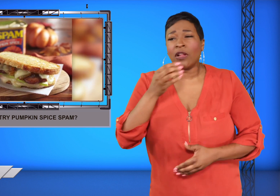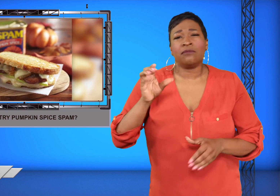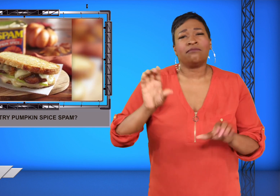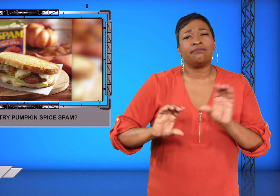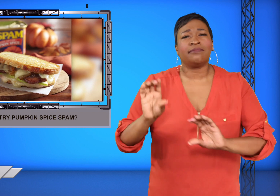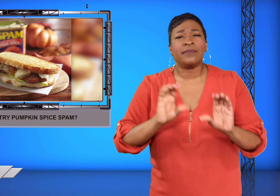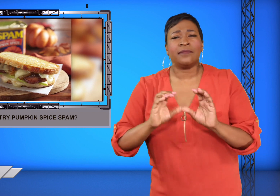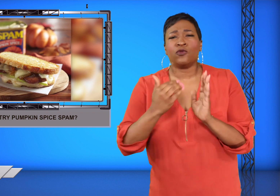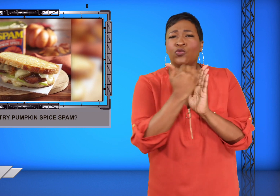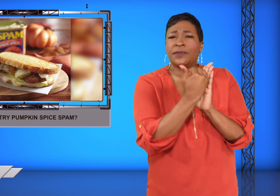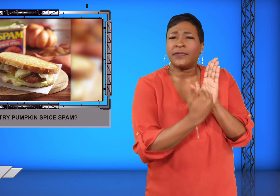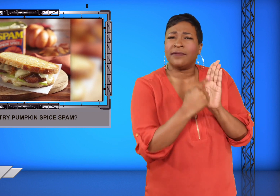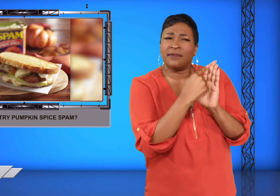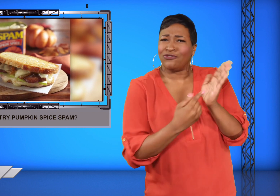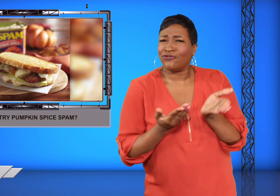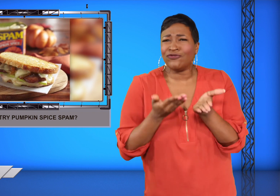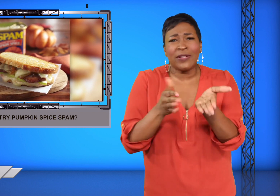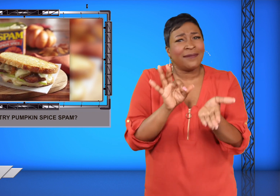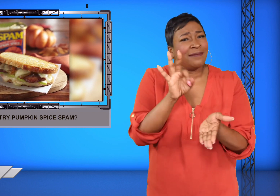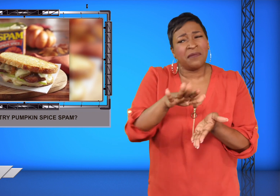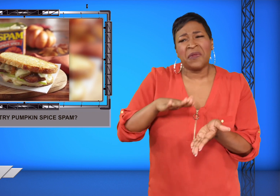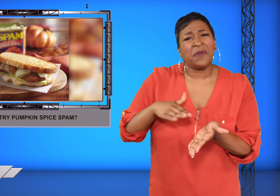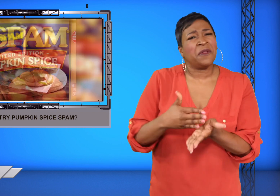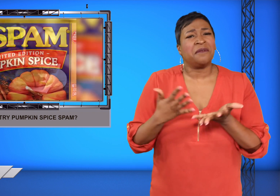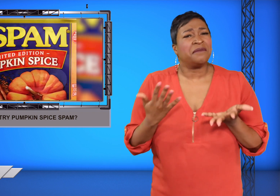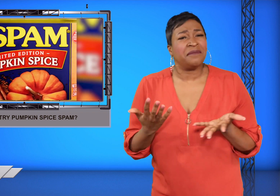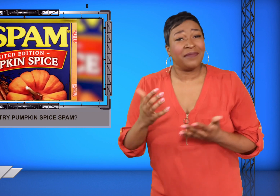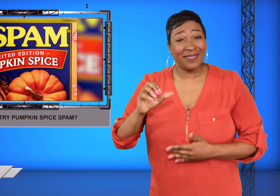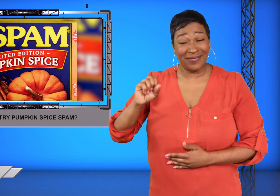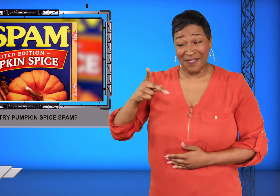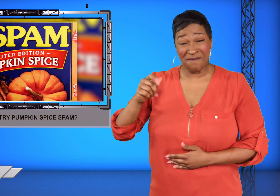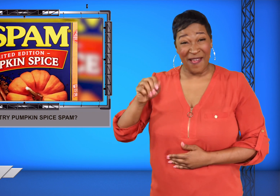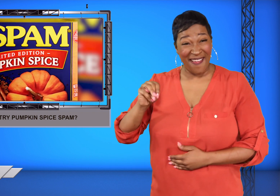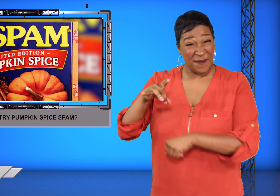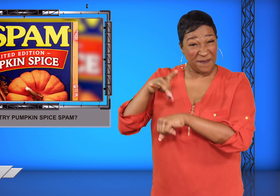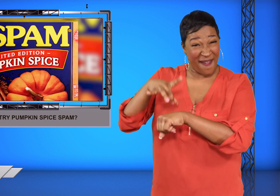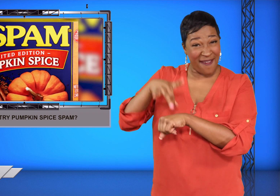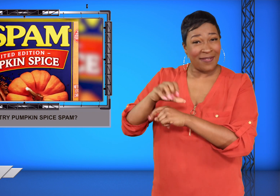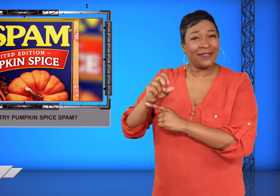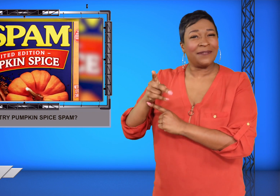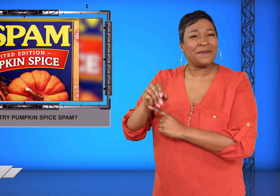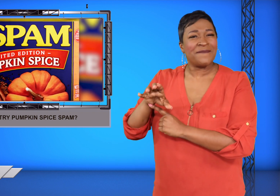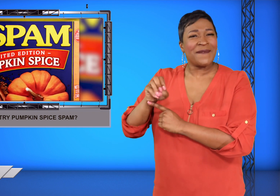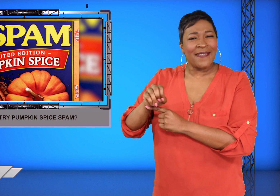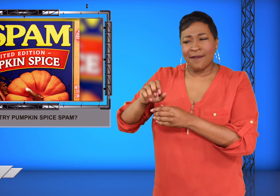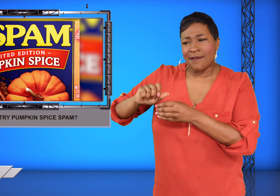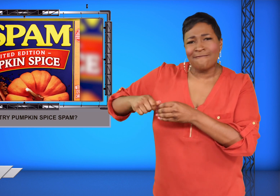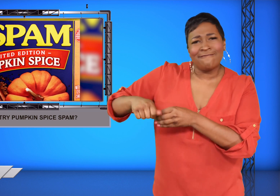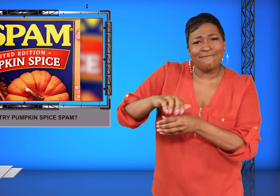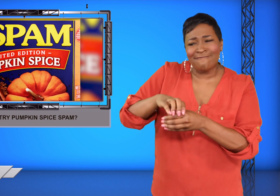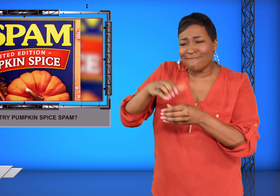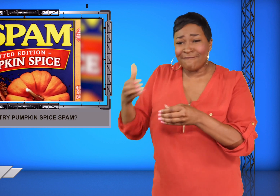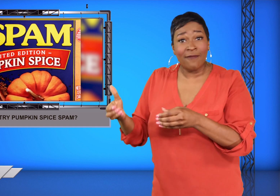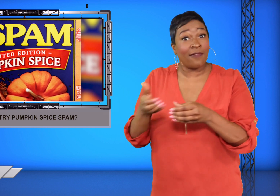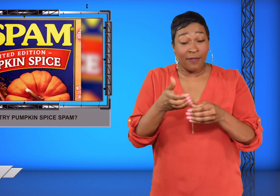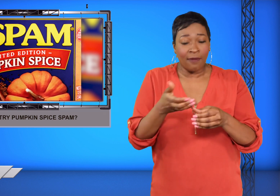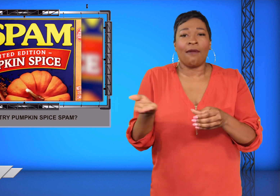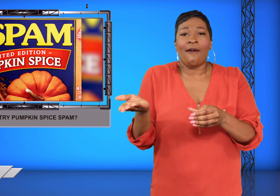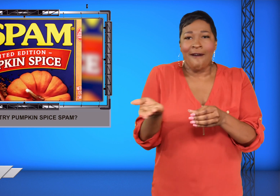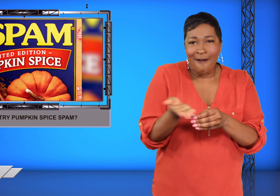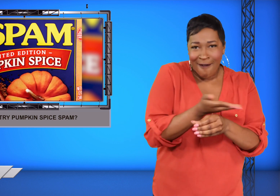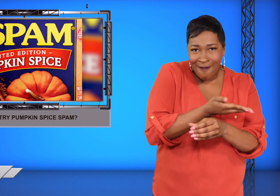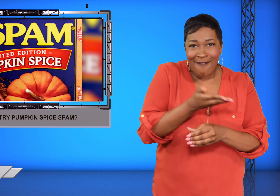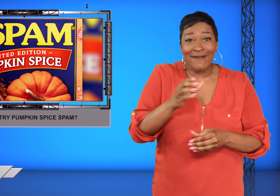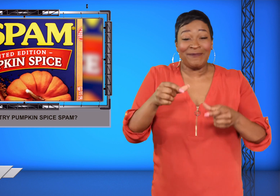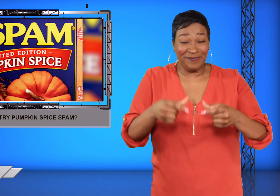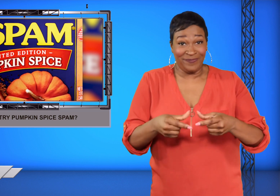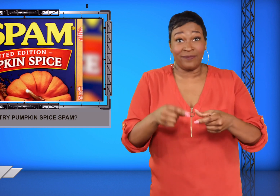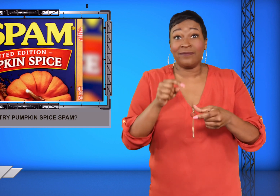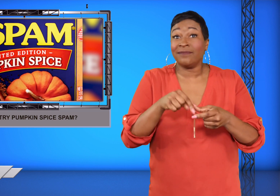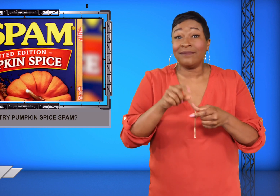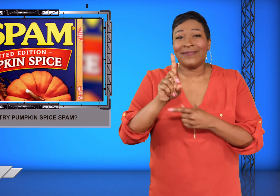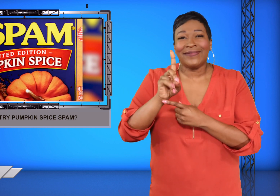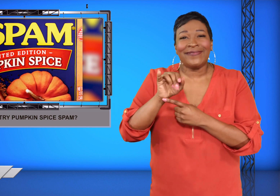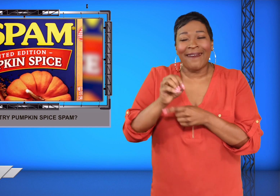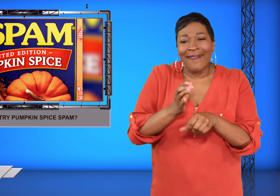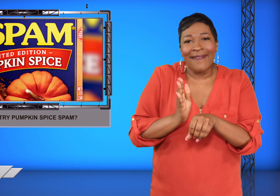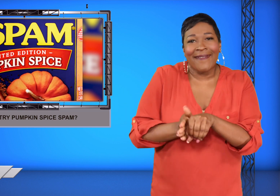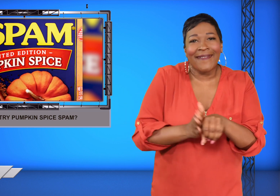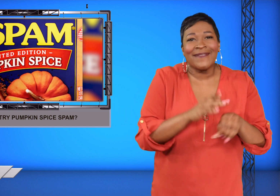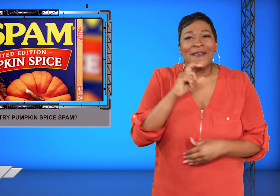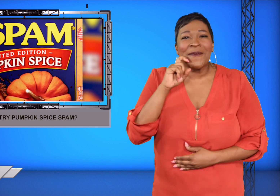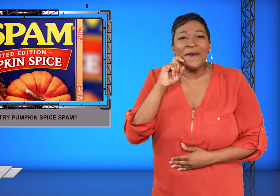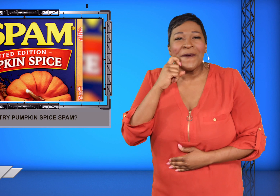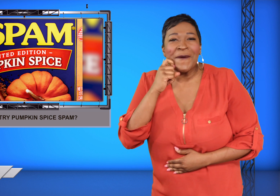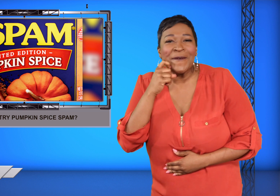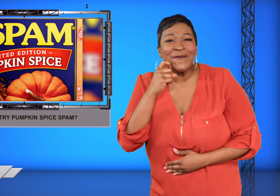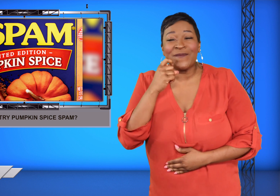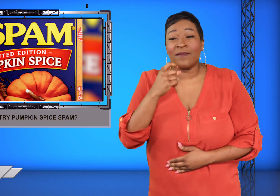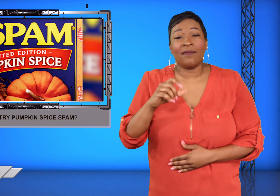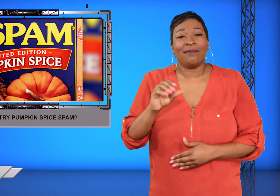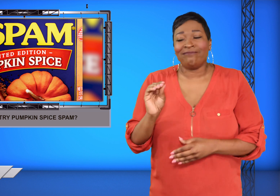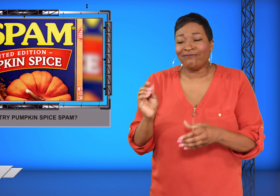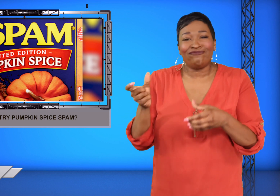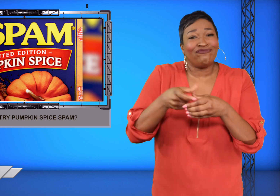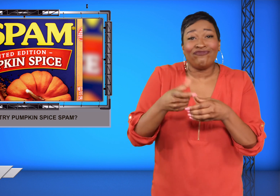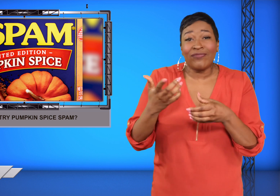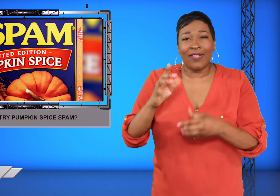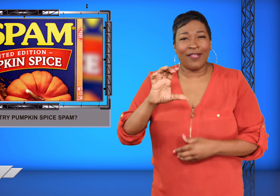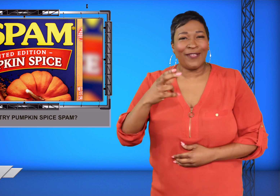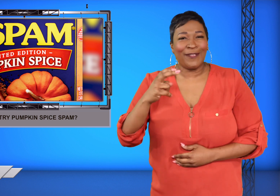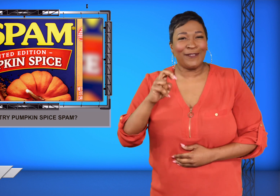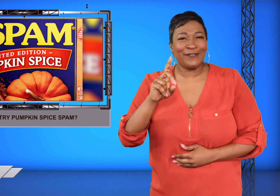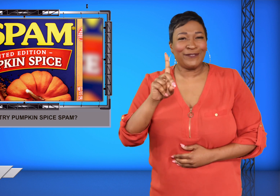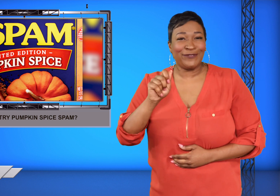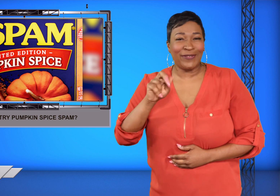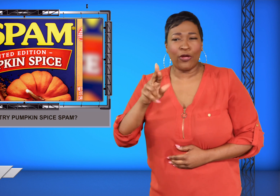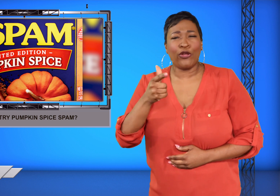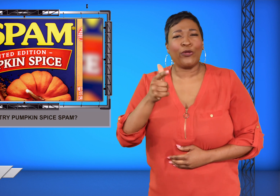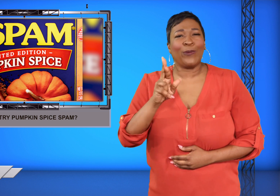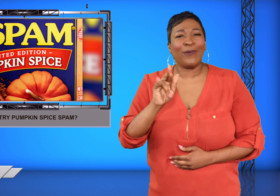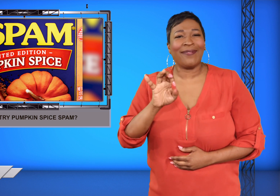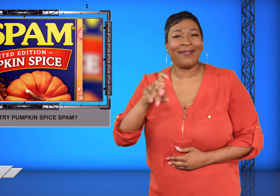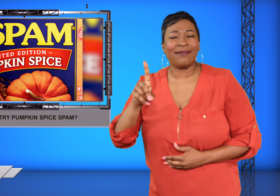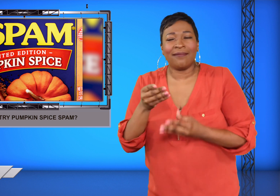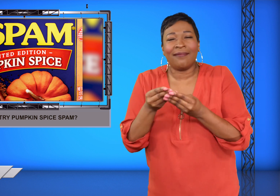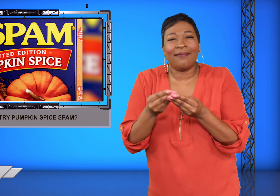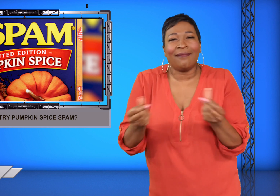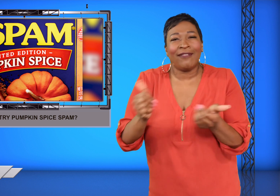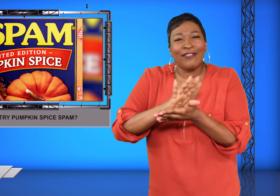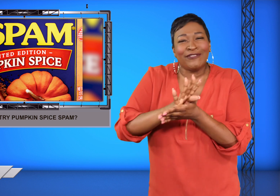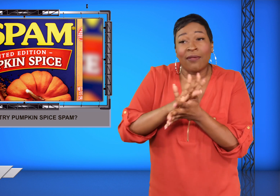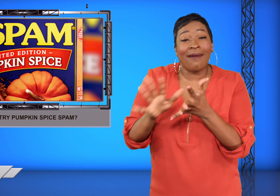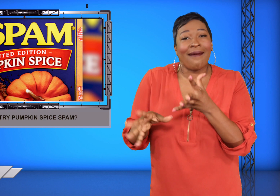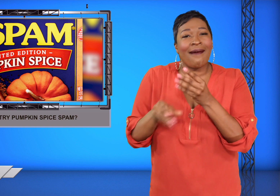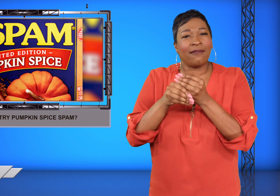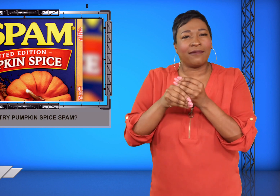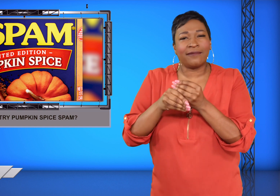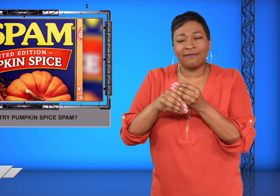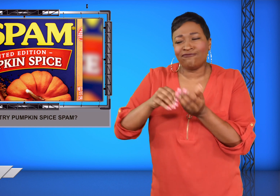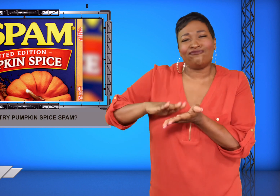Recipe suggestions include a spam pumpkin spice, apple and cheddar grilled cheese with